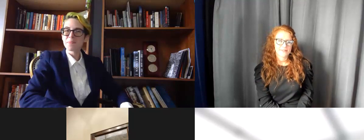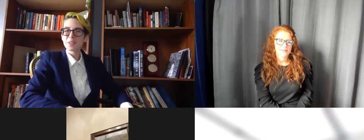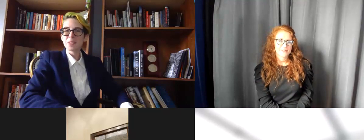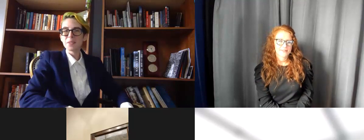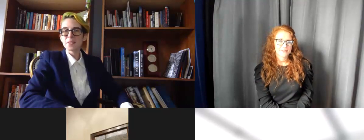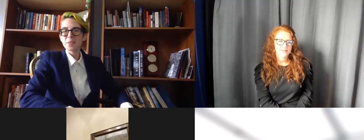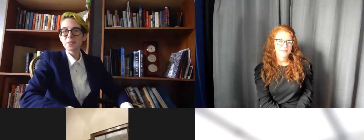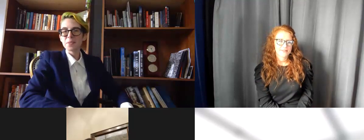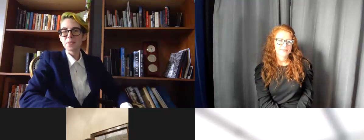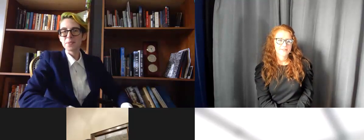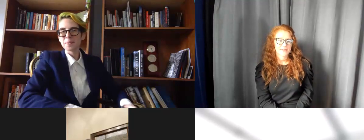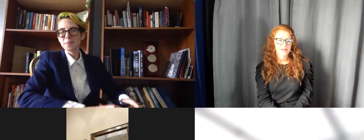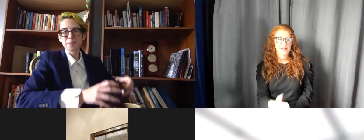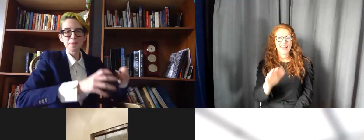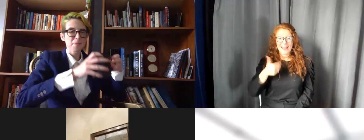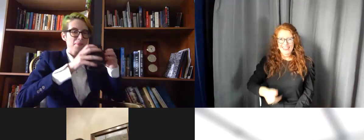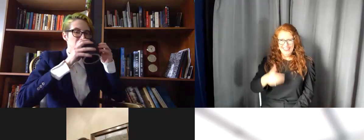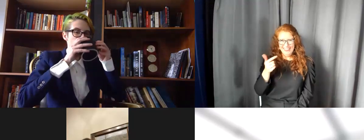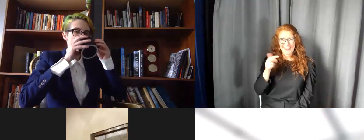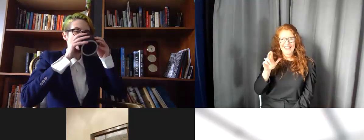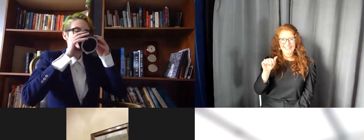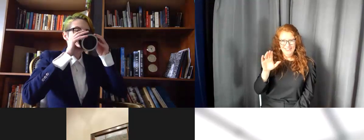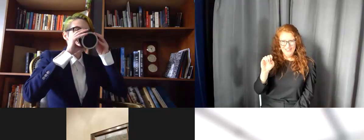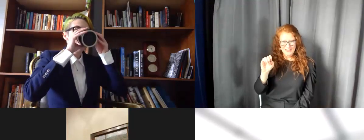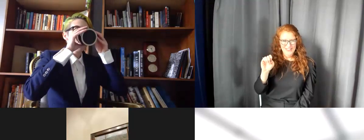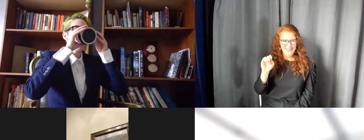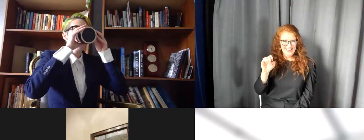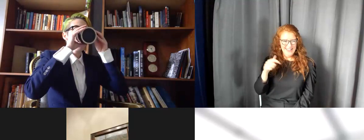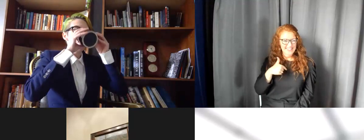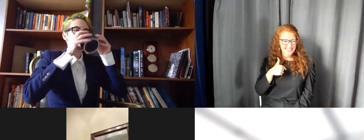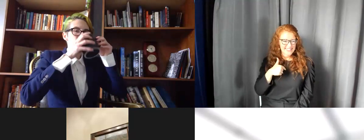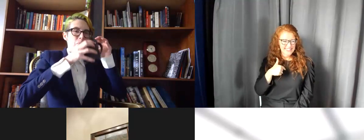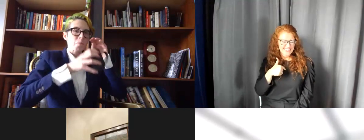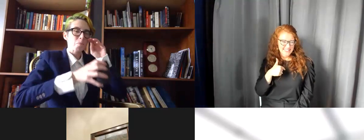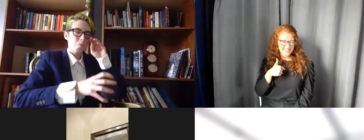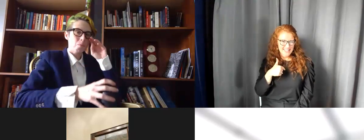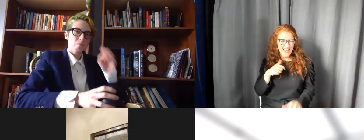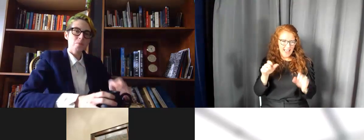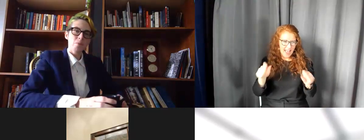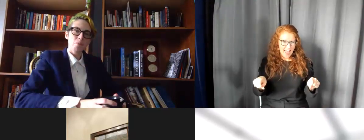Grace: This is? This is great. I suppose I can kinda go first, maybe with just some thoughts.